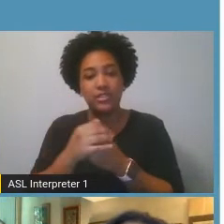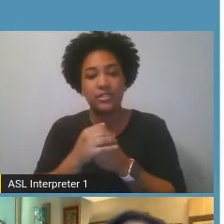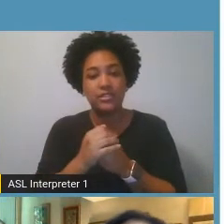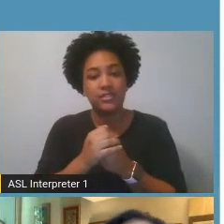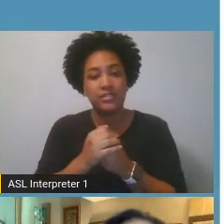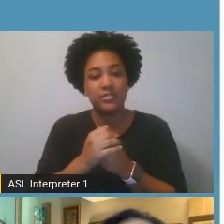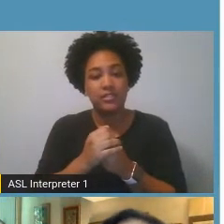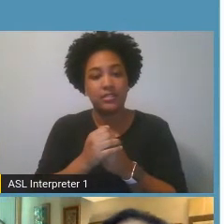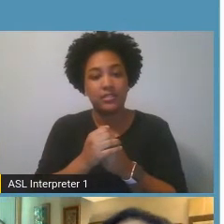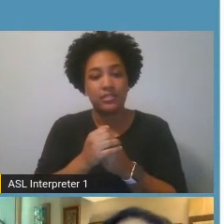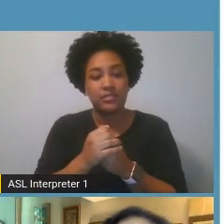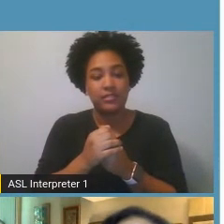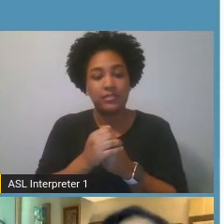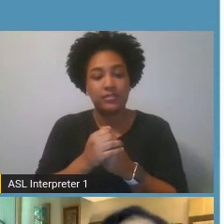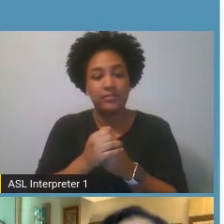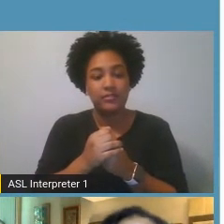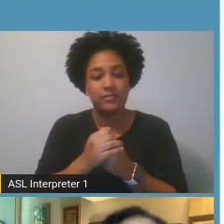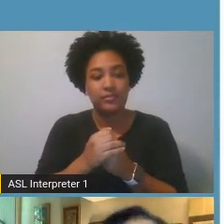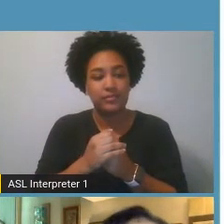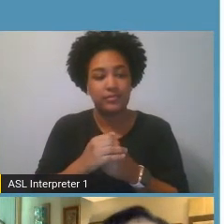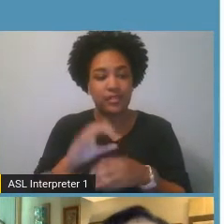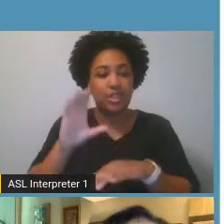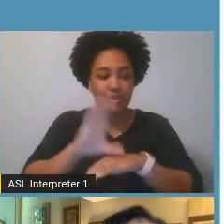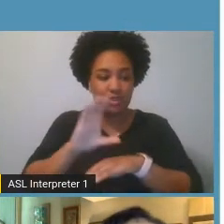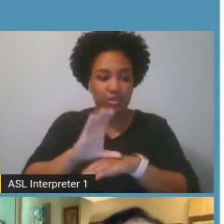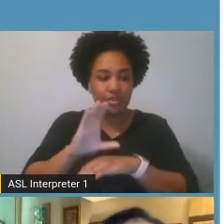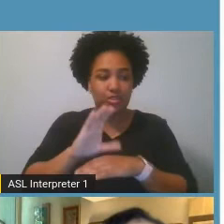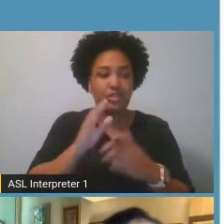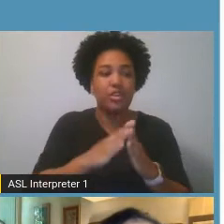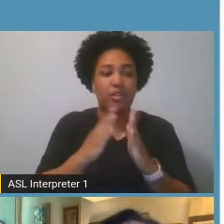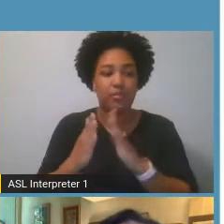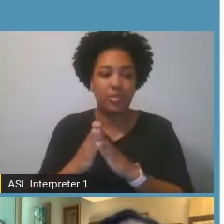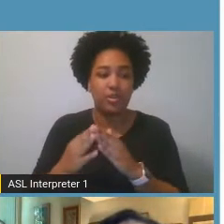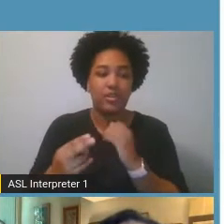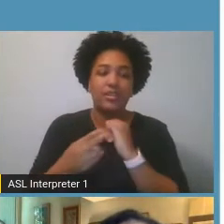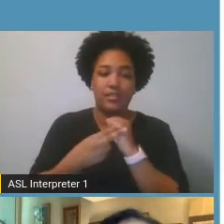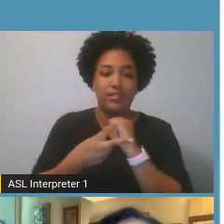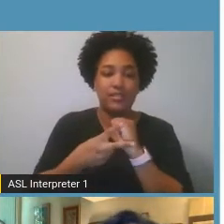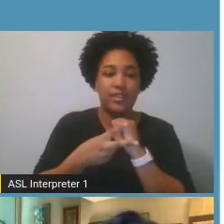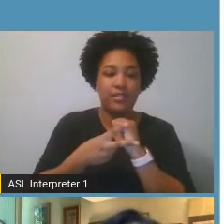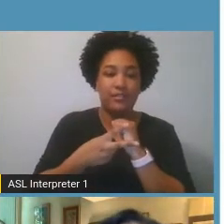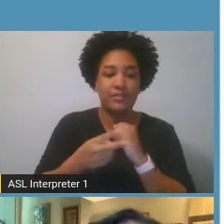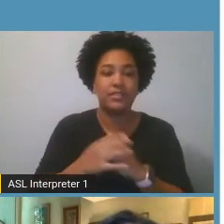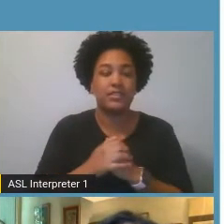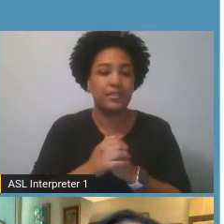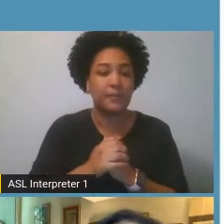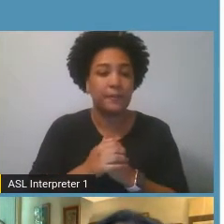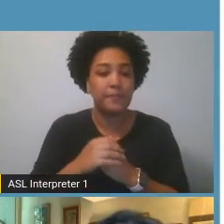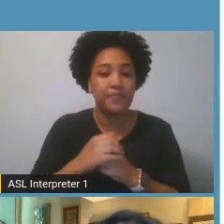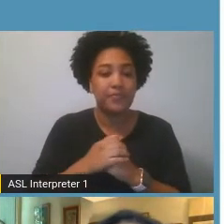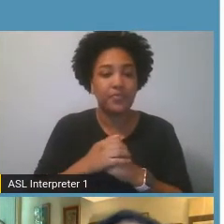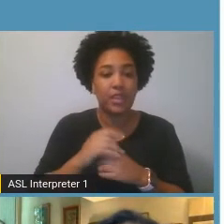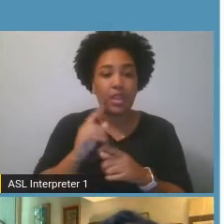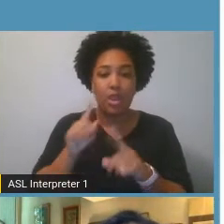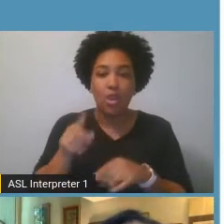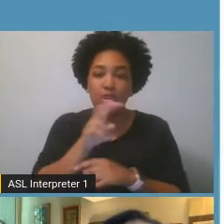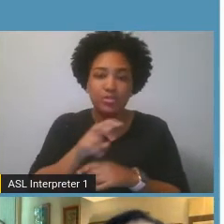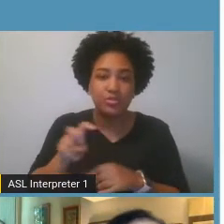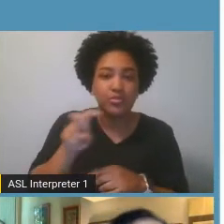We are a part of a coalition of individuals, we have gone around to communities of color and we